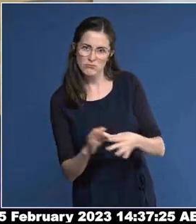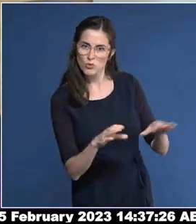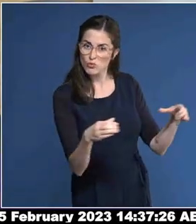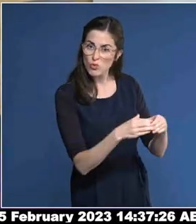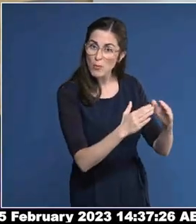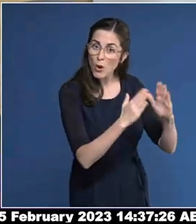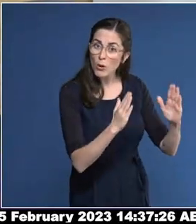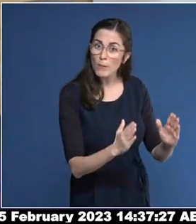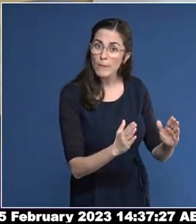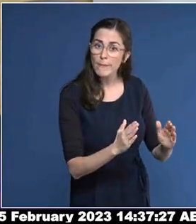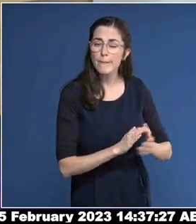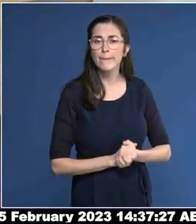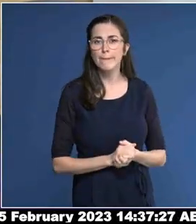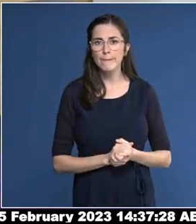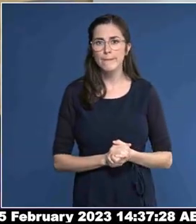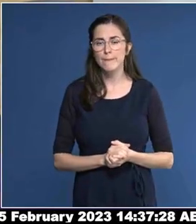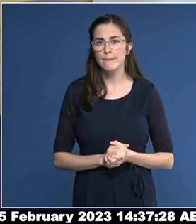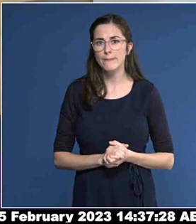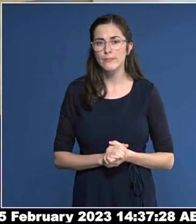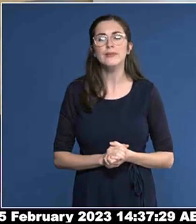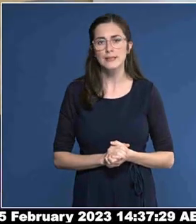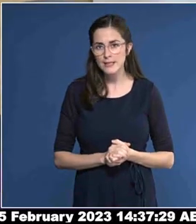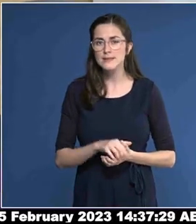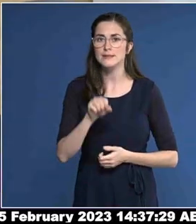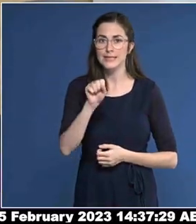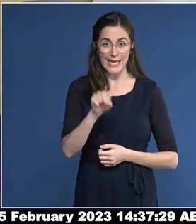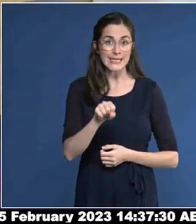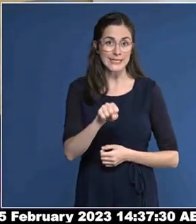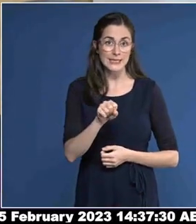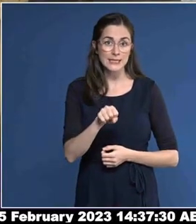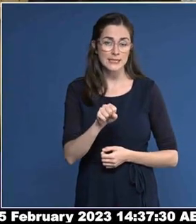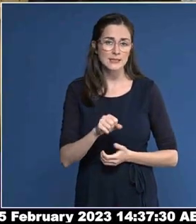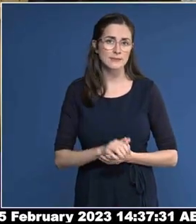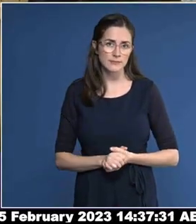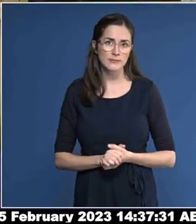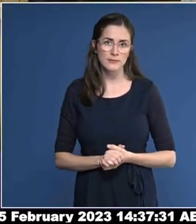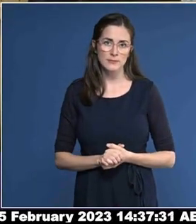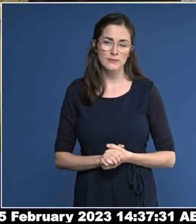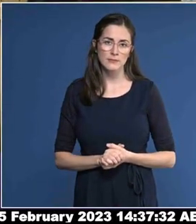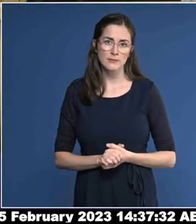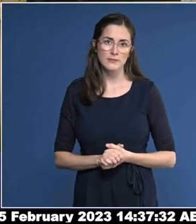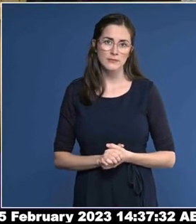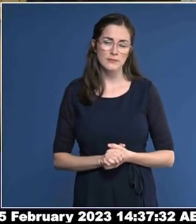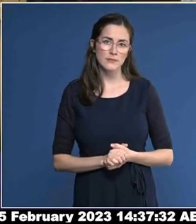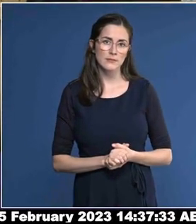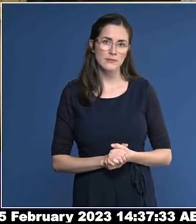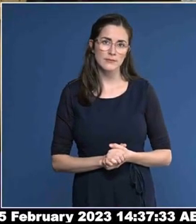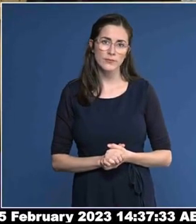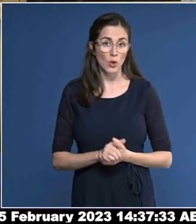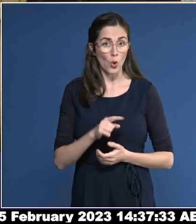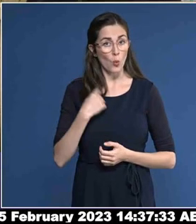I think certainly from my perspective, the consideration of violence within individual